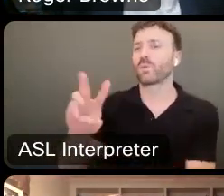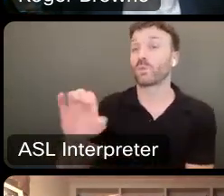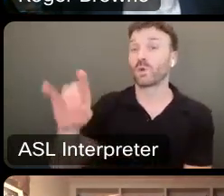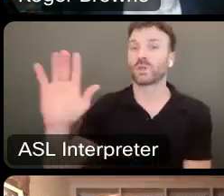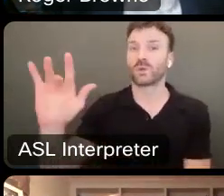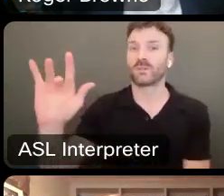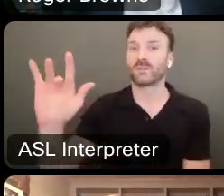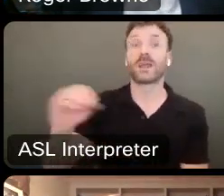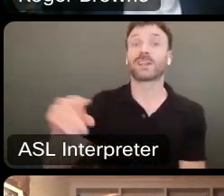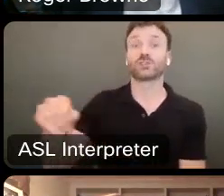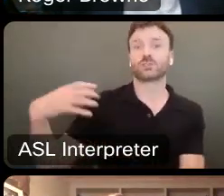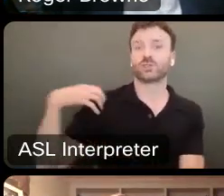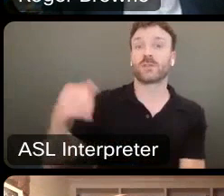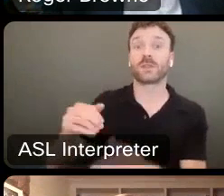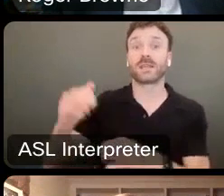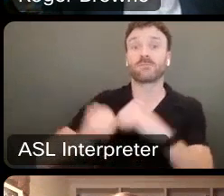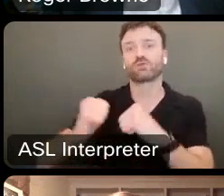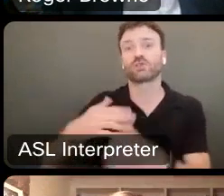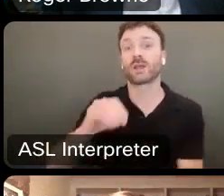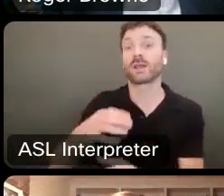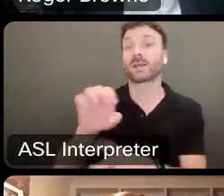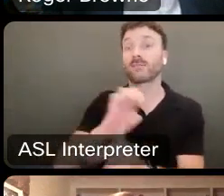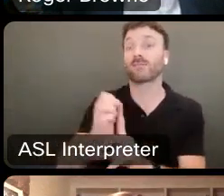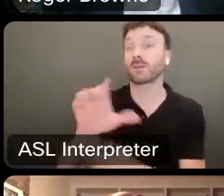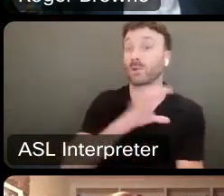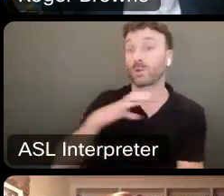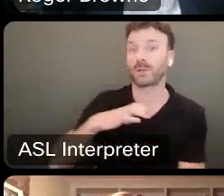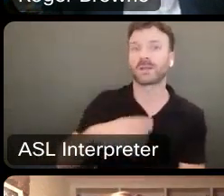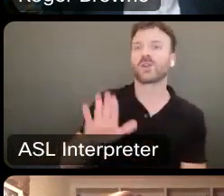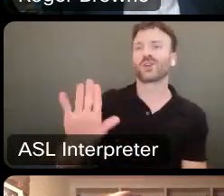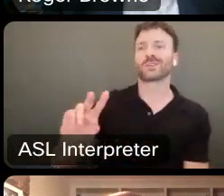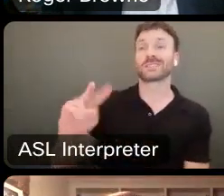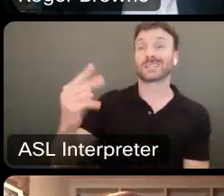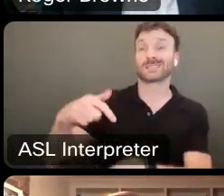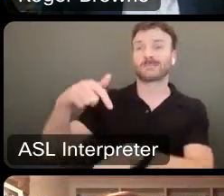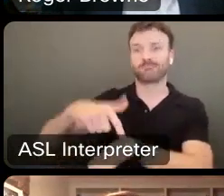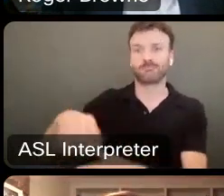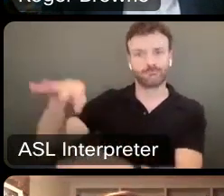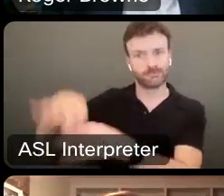After being elected to her second term of office in 2022, Dr. Jennifer McKelvie was